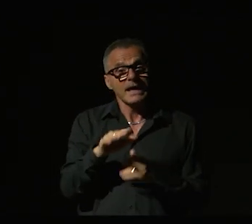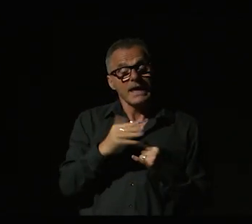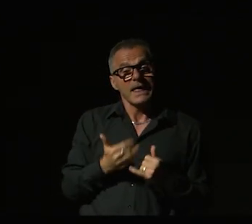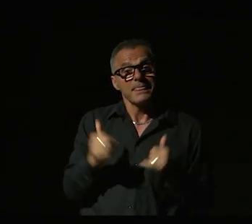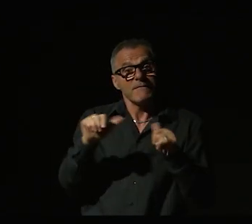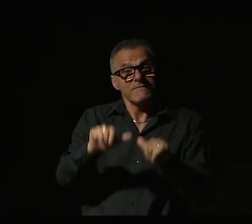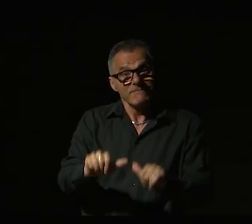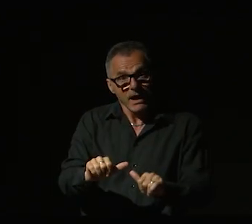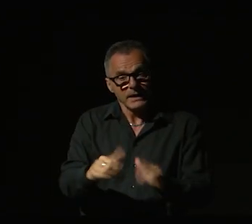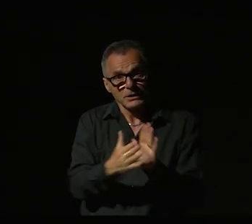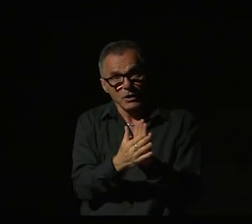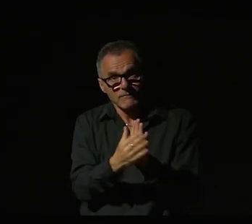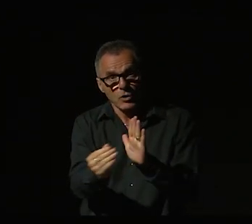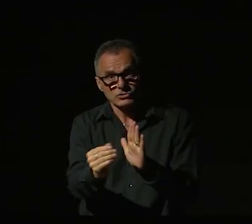actually occupies the centre.